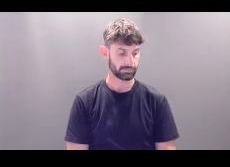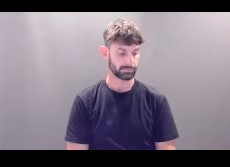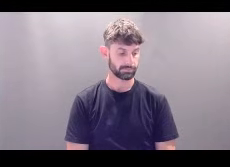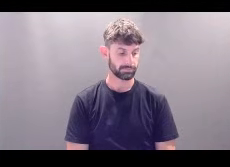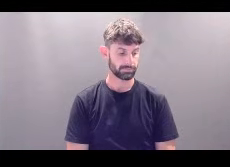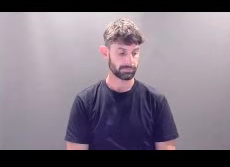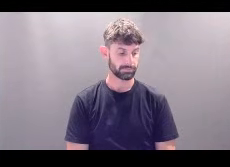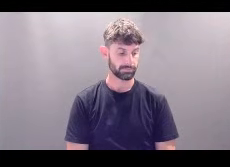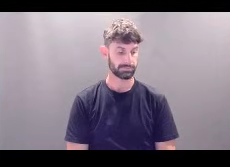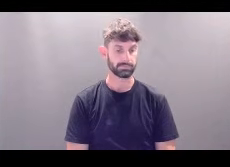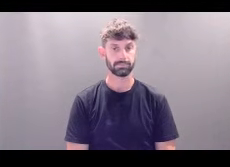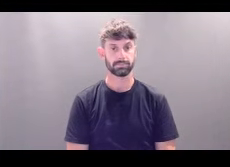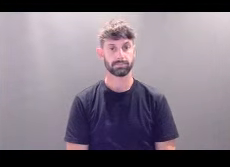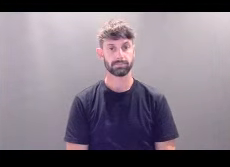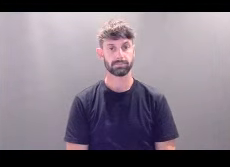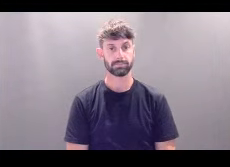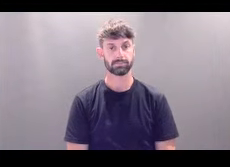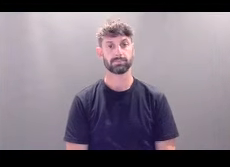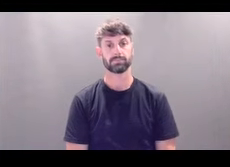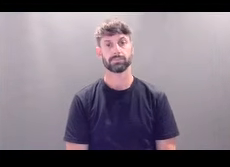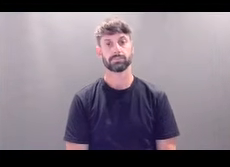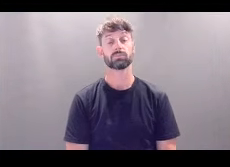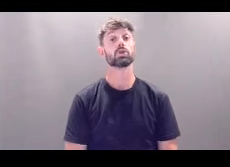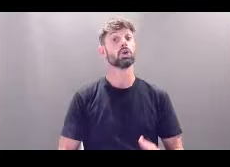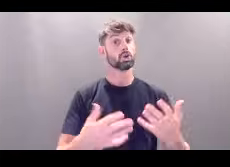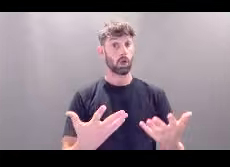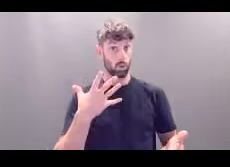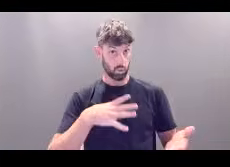To provide information on AT, participants should bring